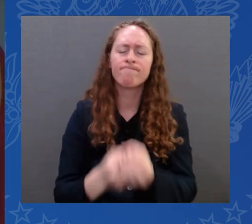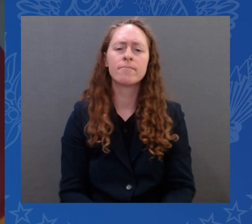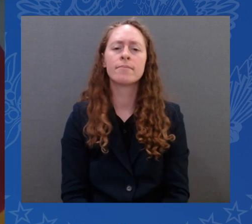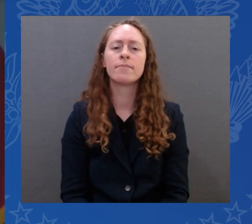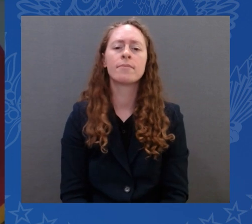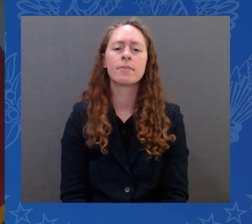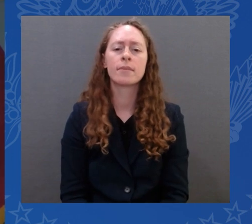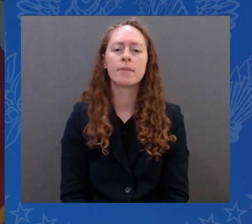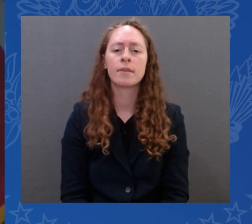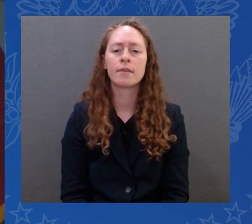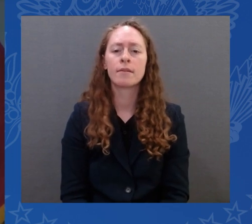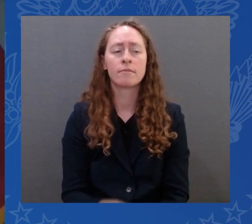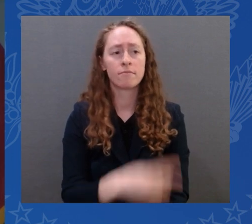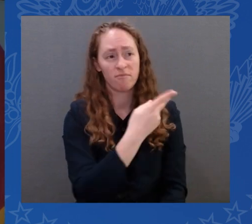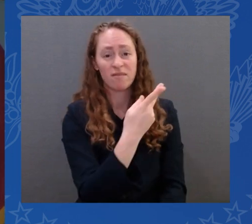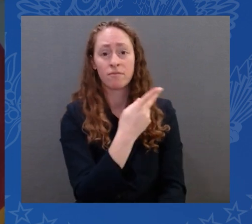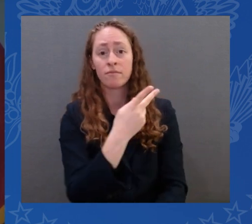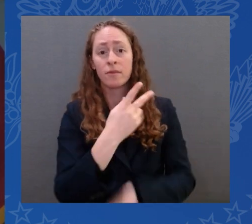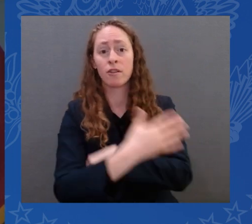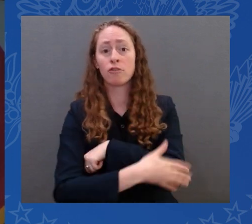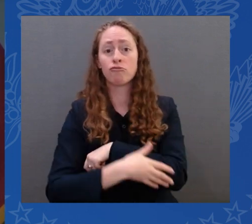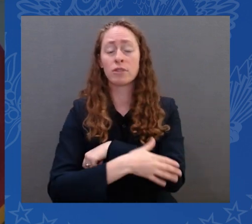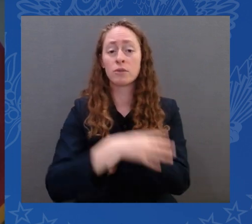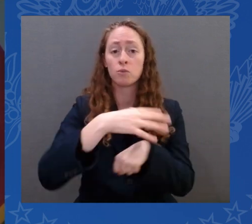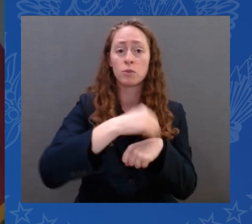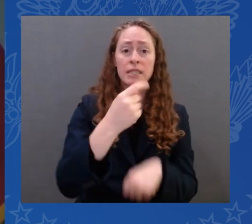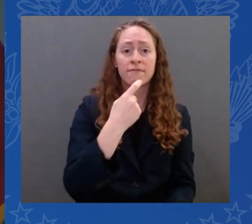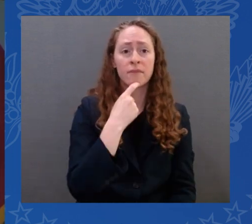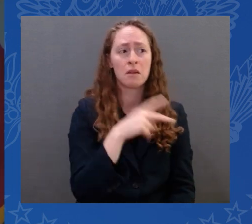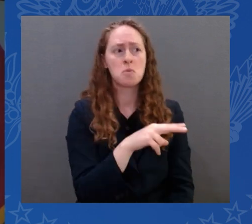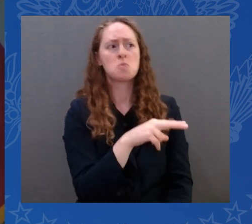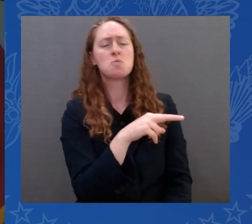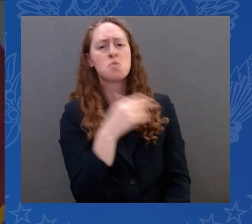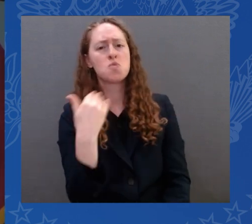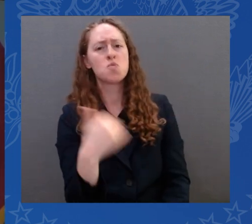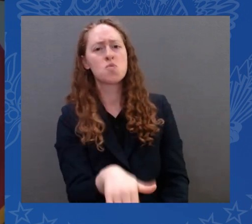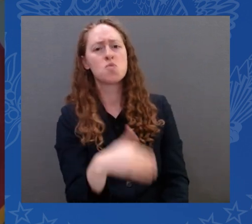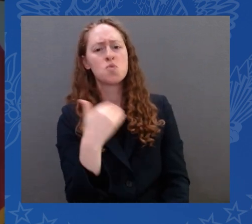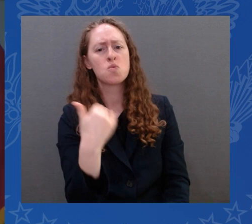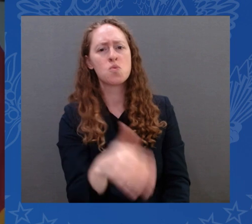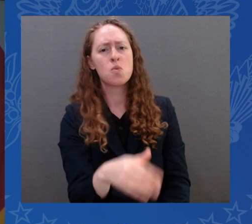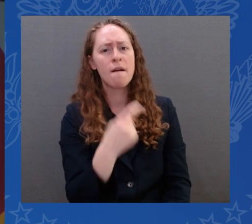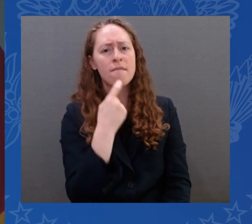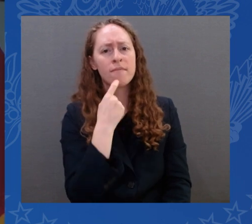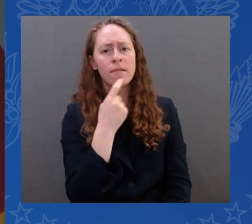to "Findalize" all of Europe -- make it all neutral.